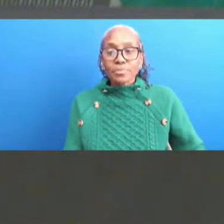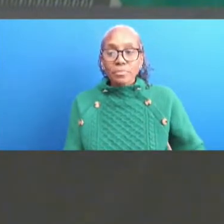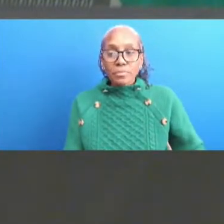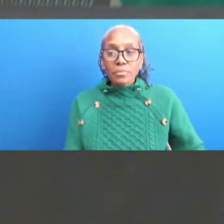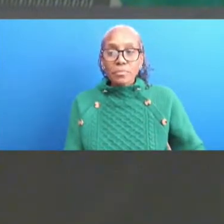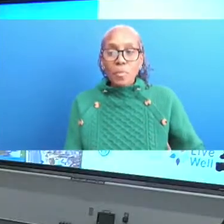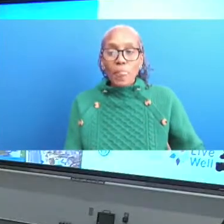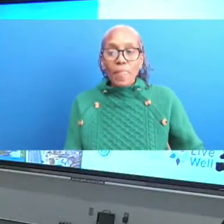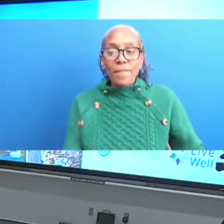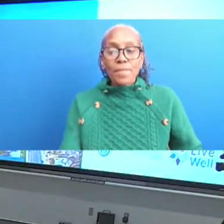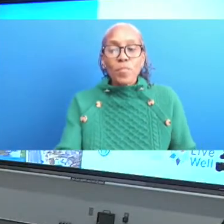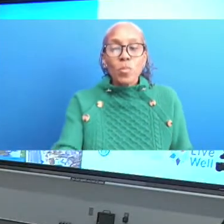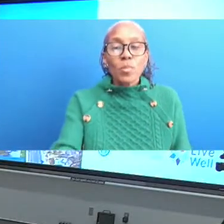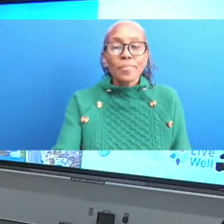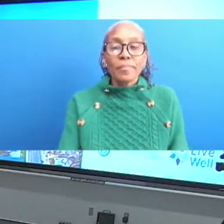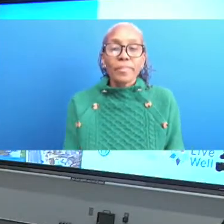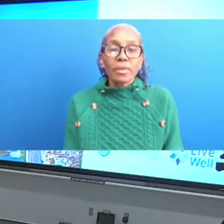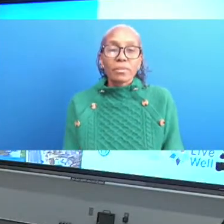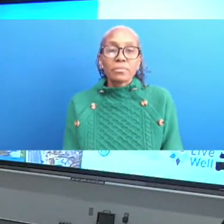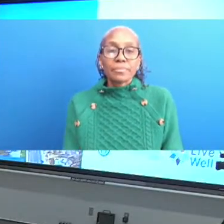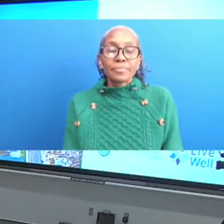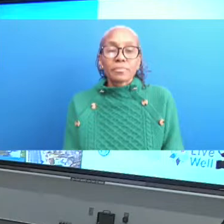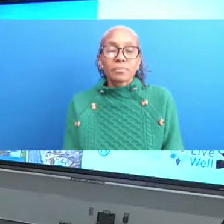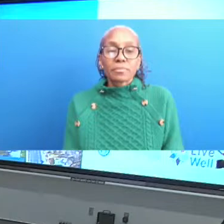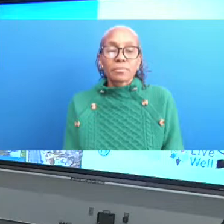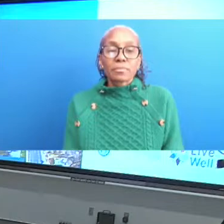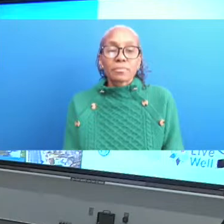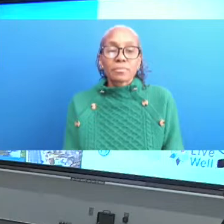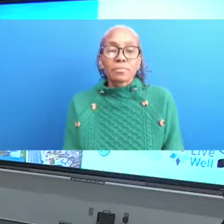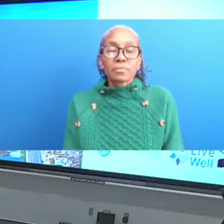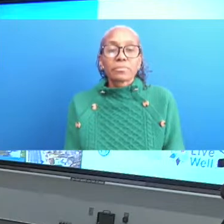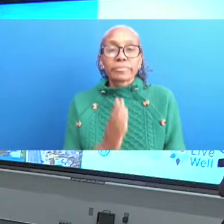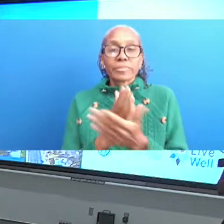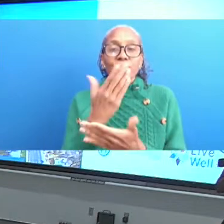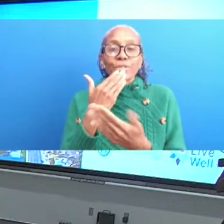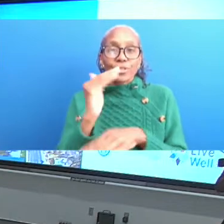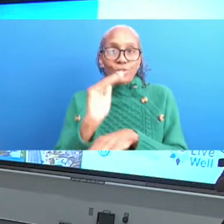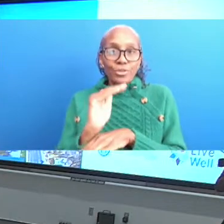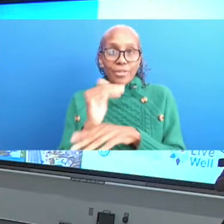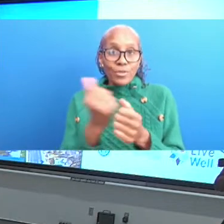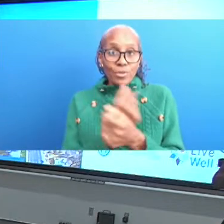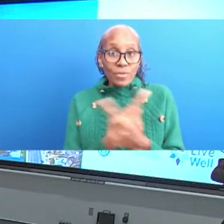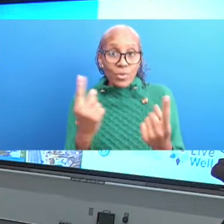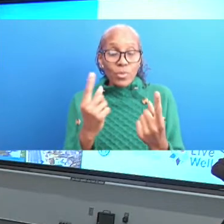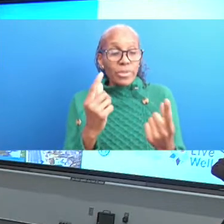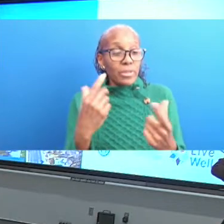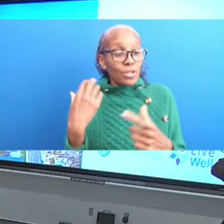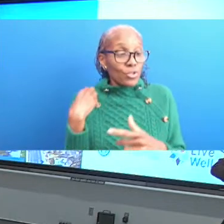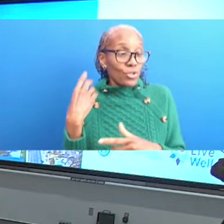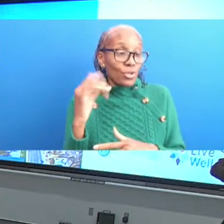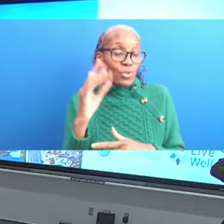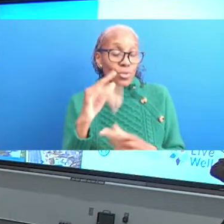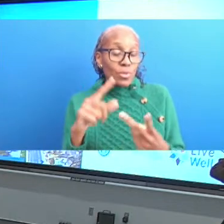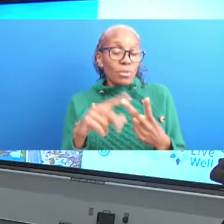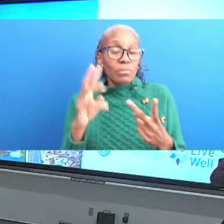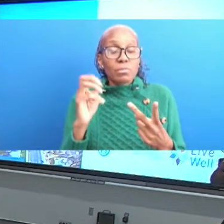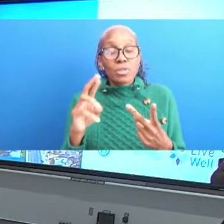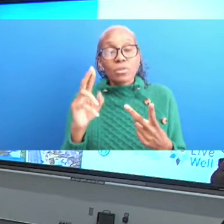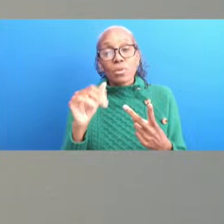TIME. DR. WASHINGTON IS RECOGNIZED. THANK YOU.